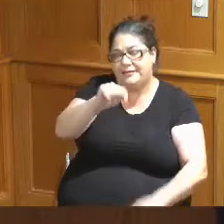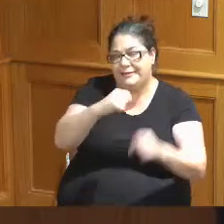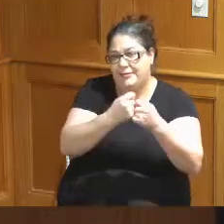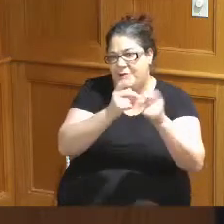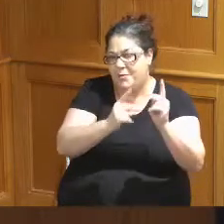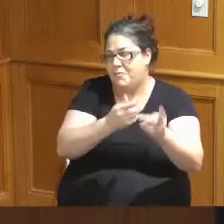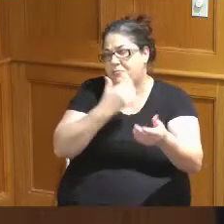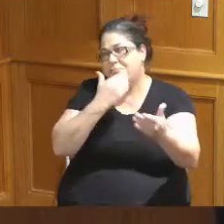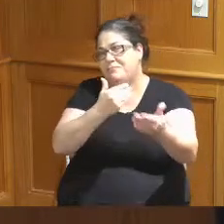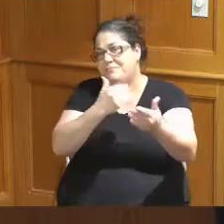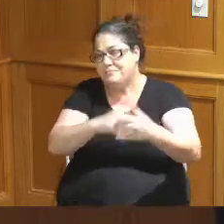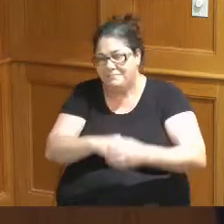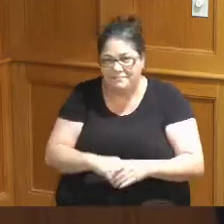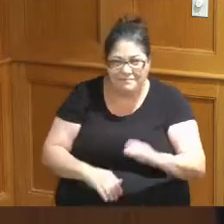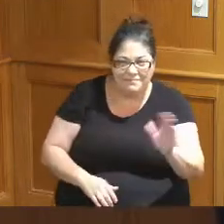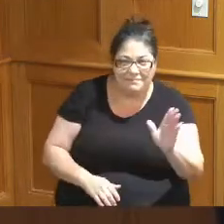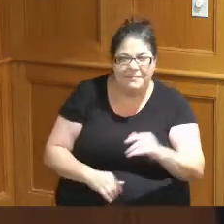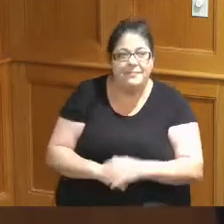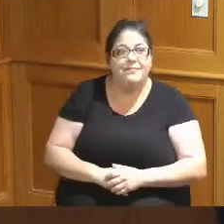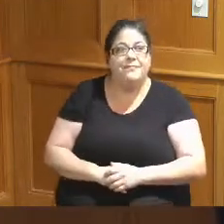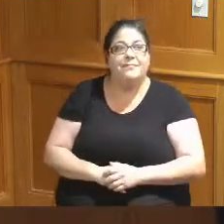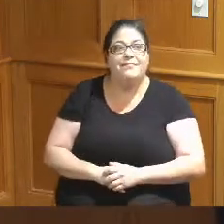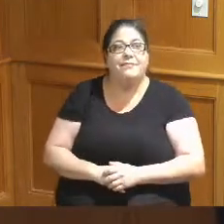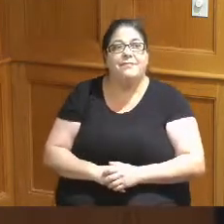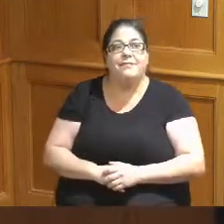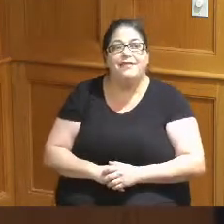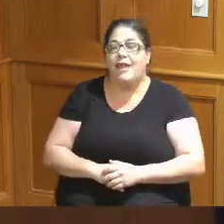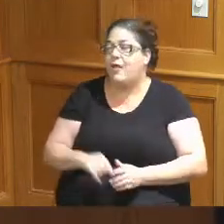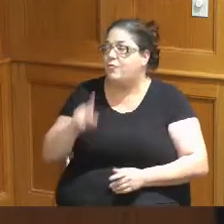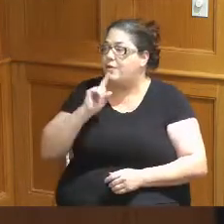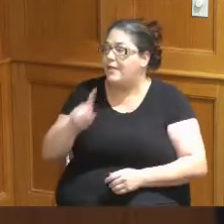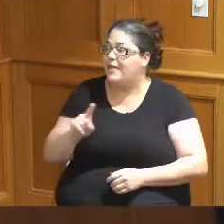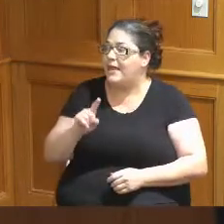and also Second Wind did a great job so it was awesome awesome celebration